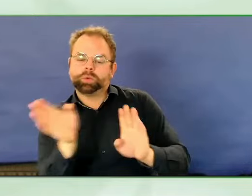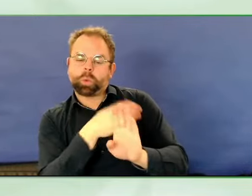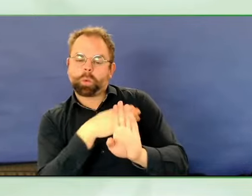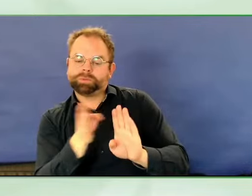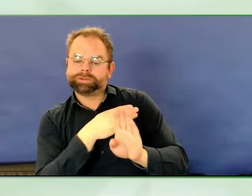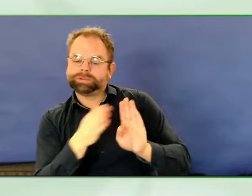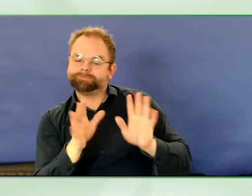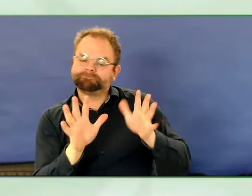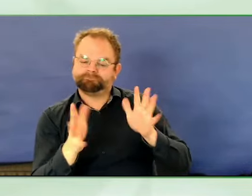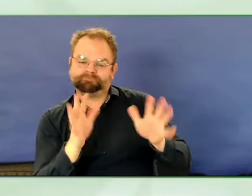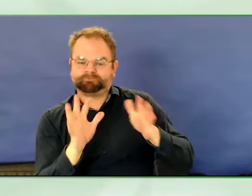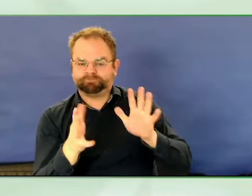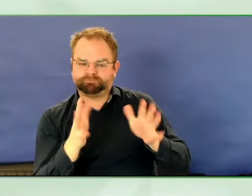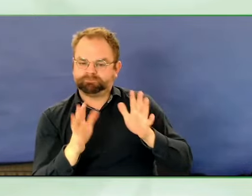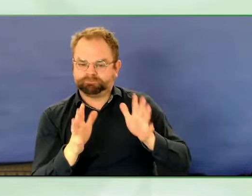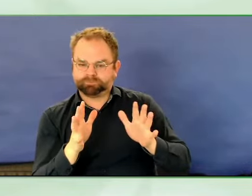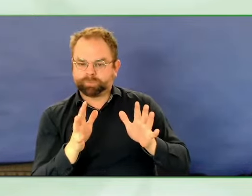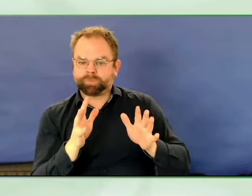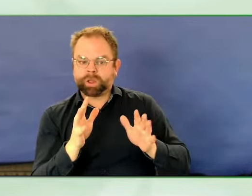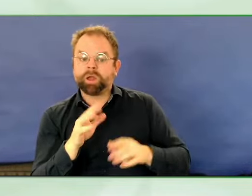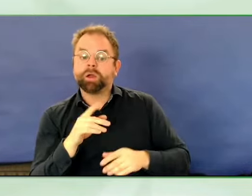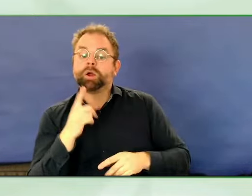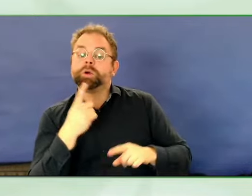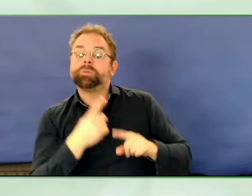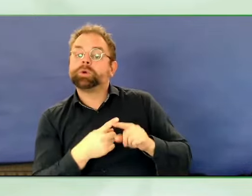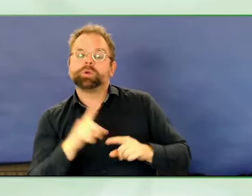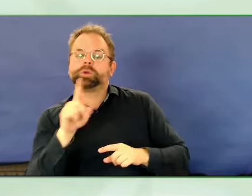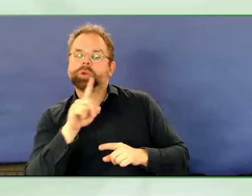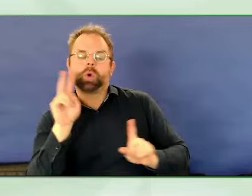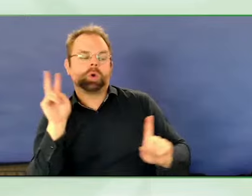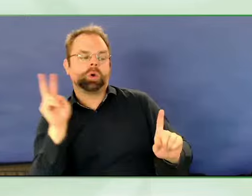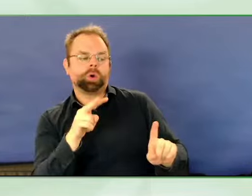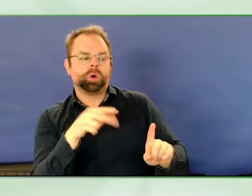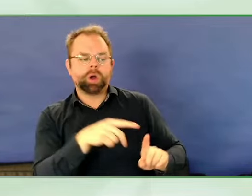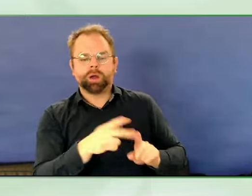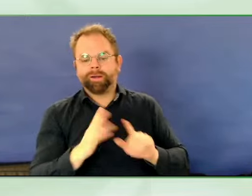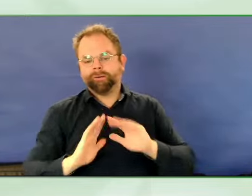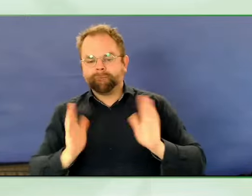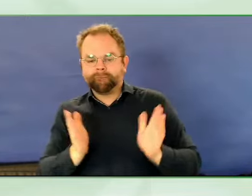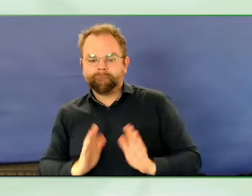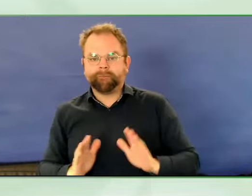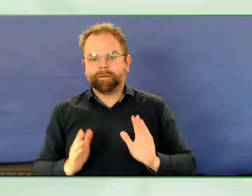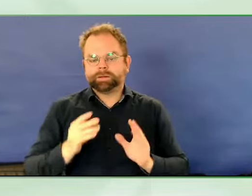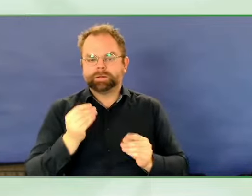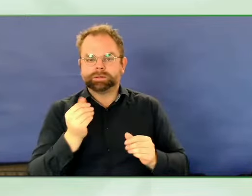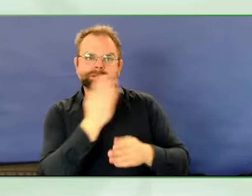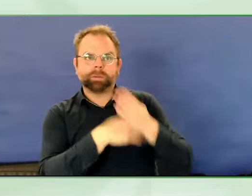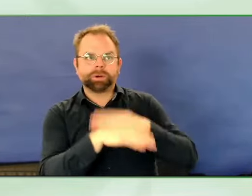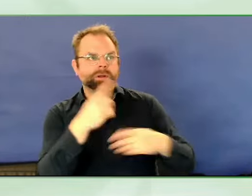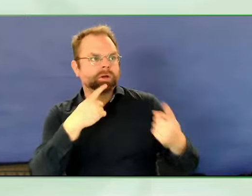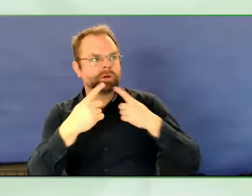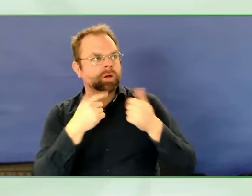Though, of course we could talk about a lot of barriers when it comes to scalability of